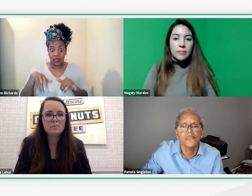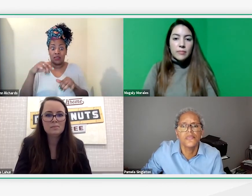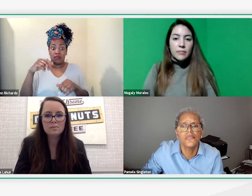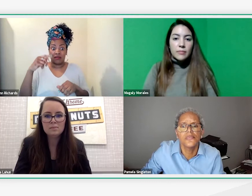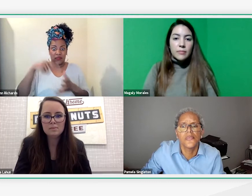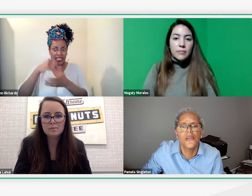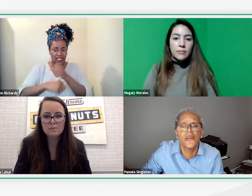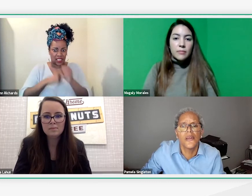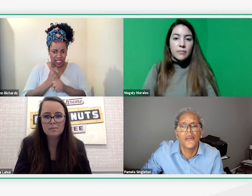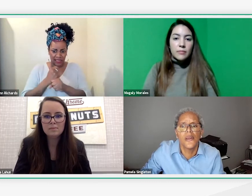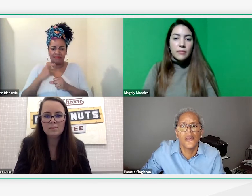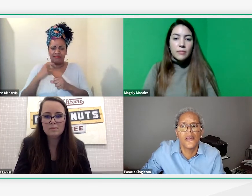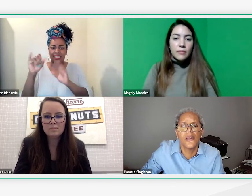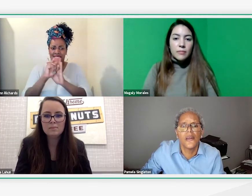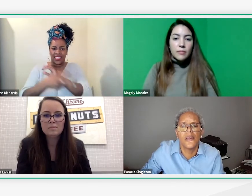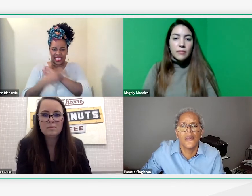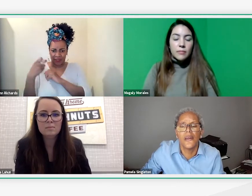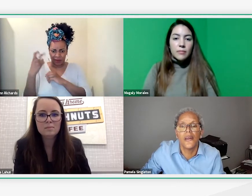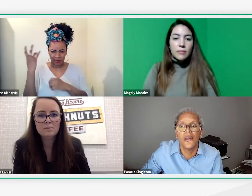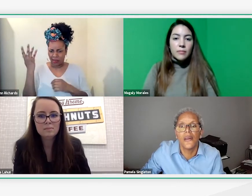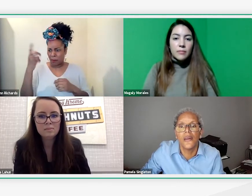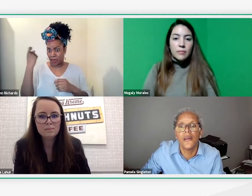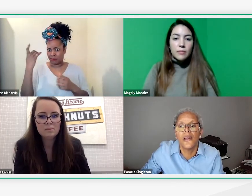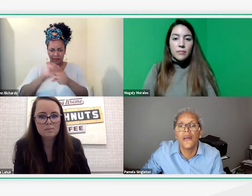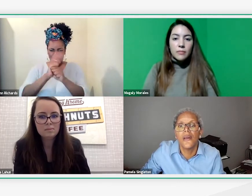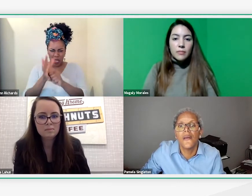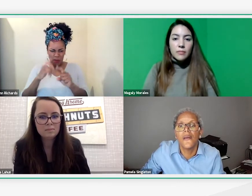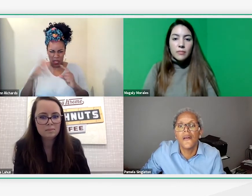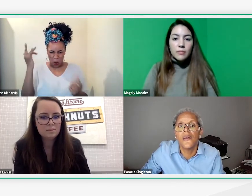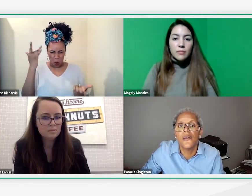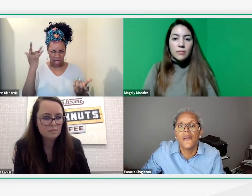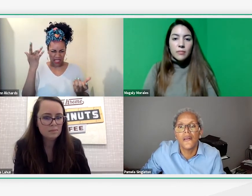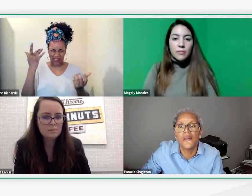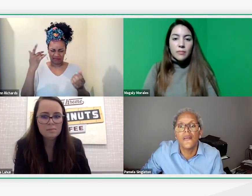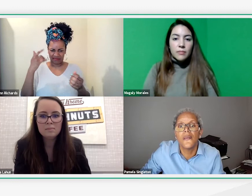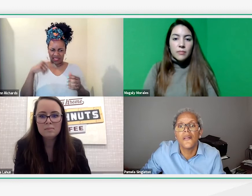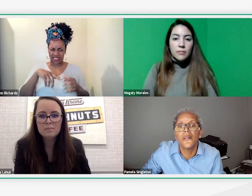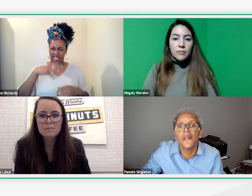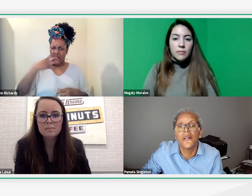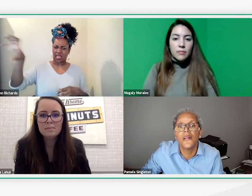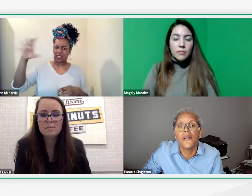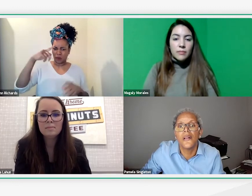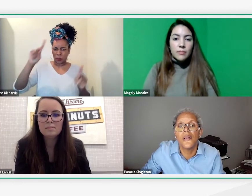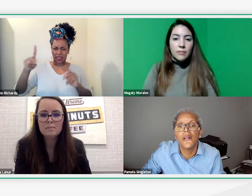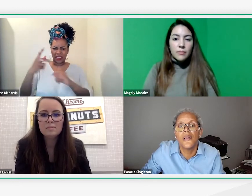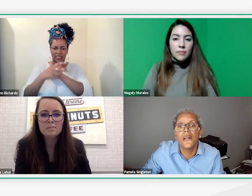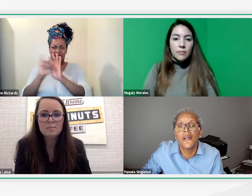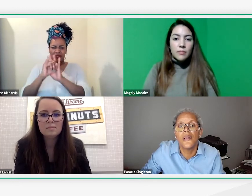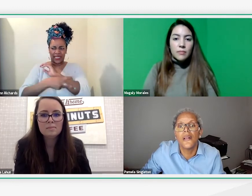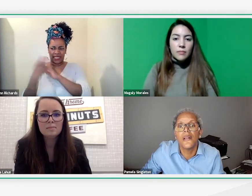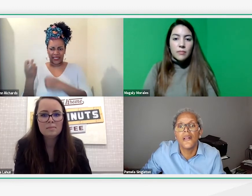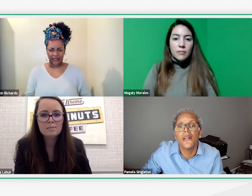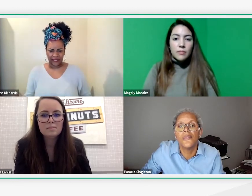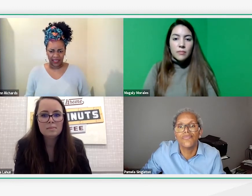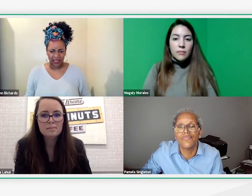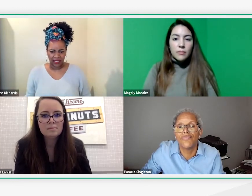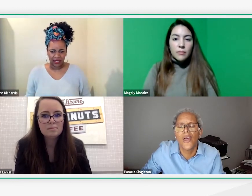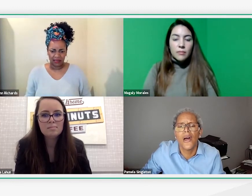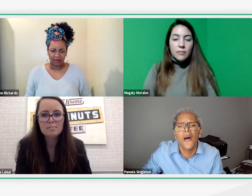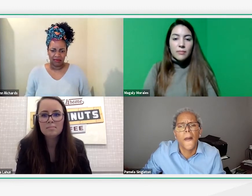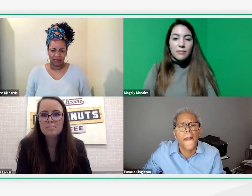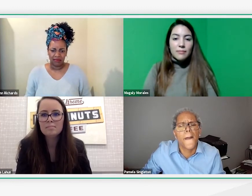Okay, so this is also very common: identity theft. That's a hot topic: identity theft.